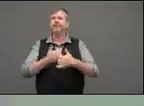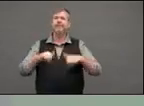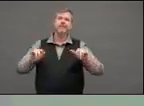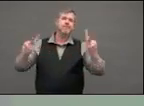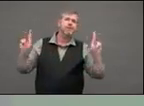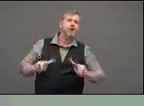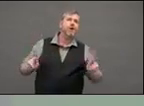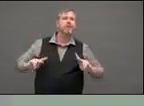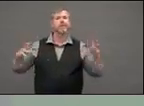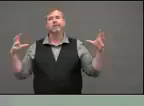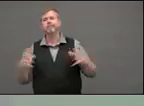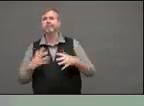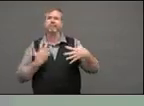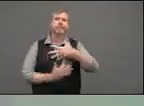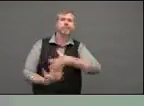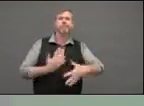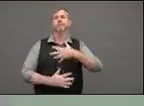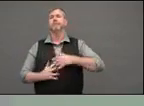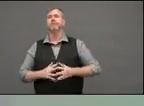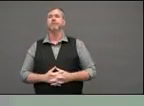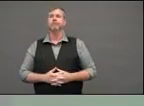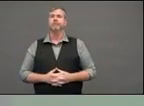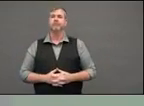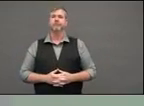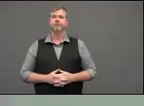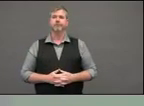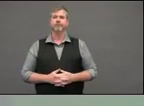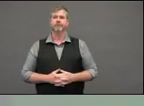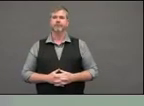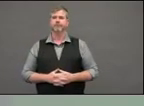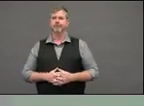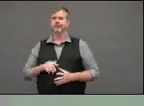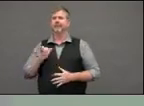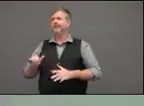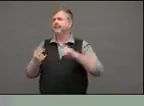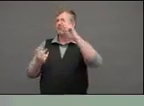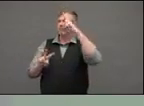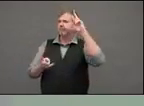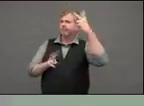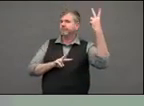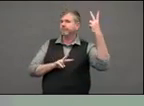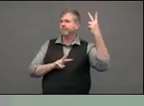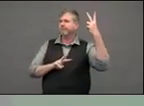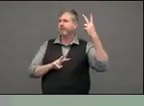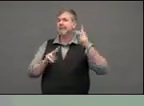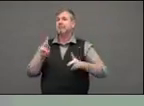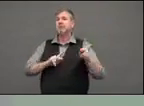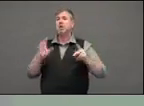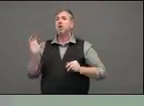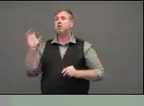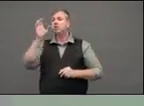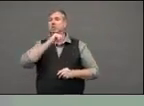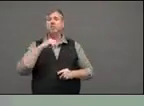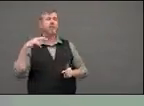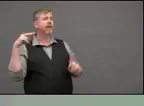and it has to do a lot with the myth that i started off with the youth not being that they were not gonna